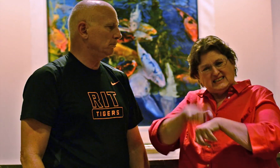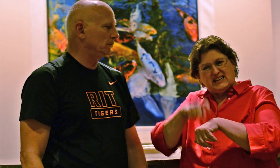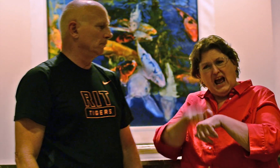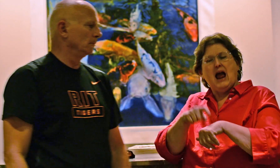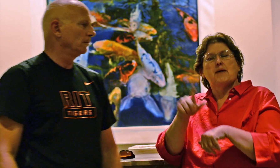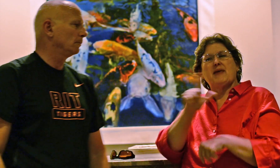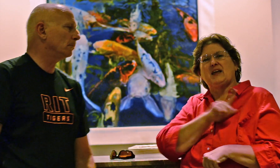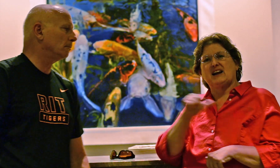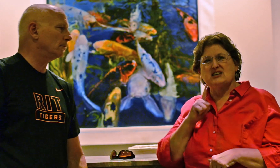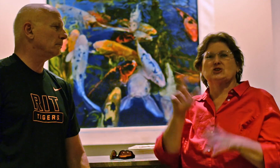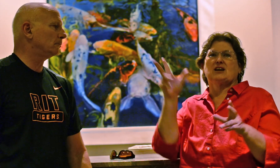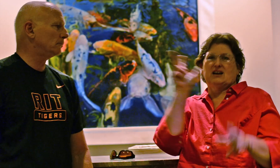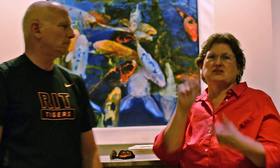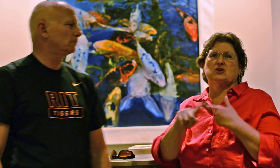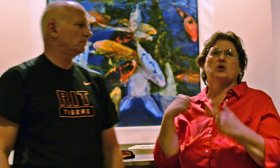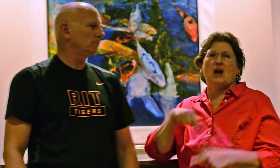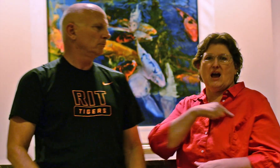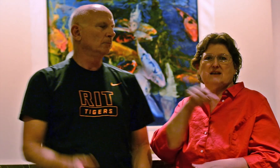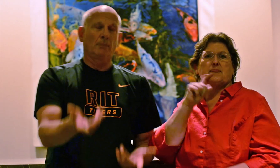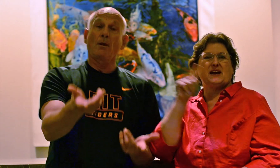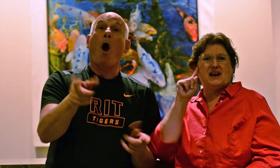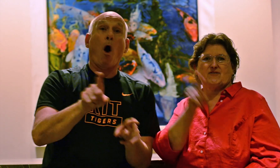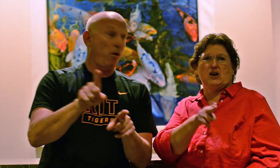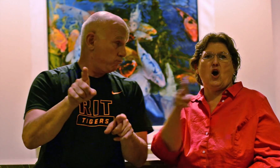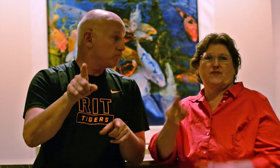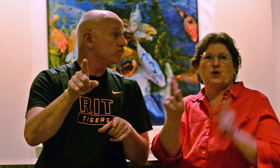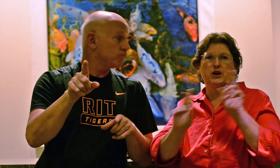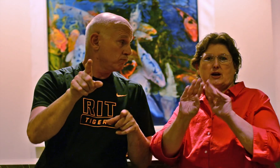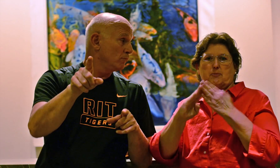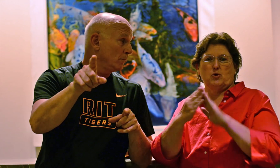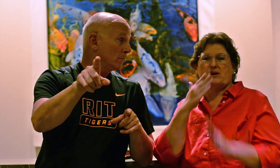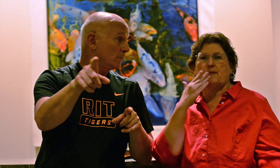It's time, it's just about time for legislation to listen to us, the deaf and hard of hearing. Thank you!